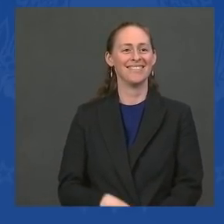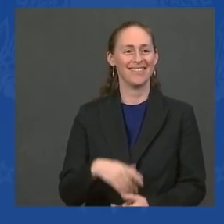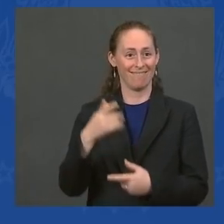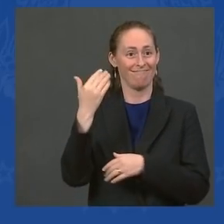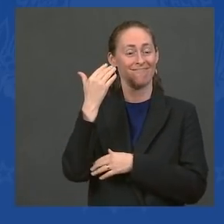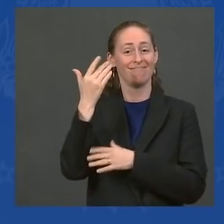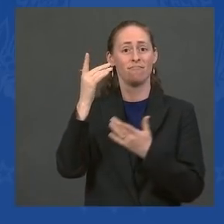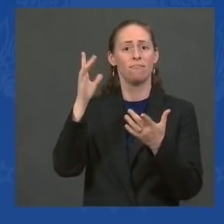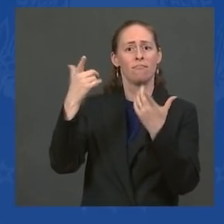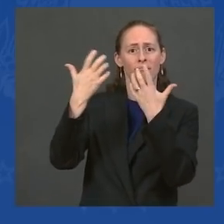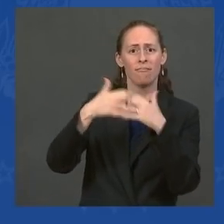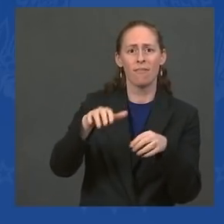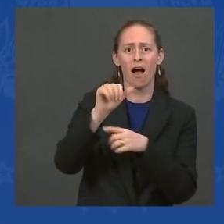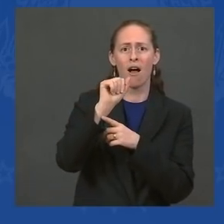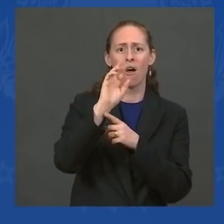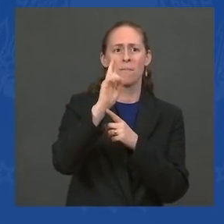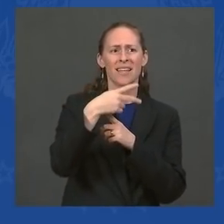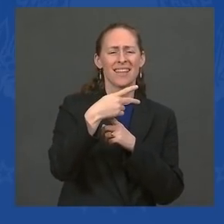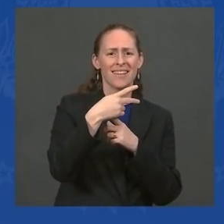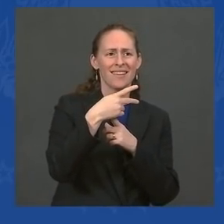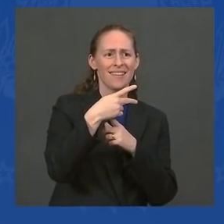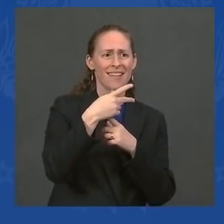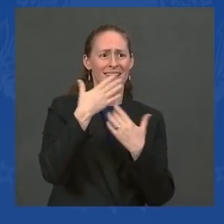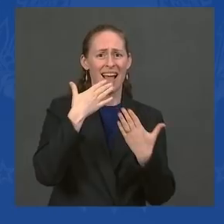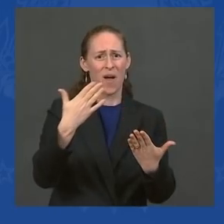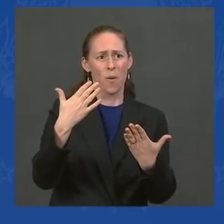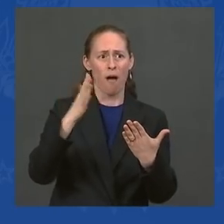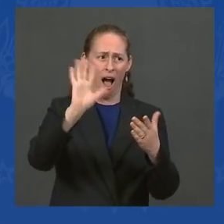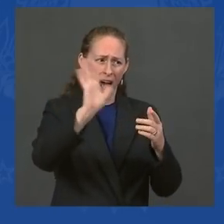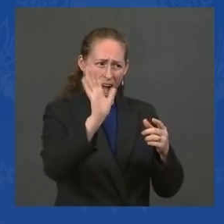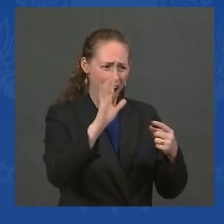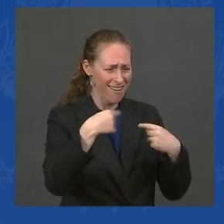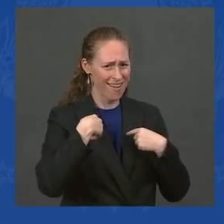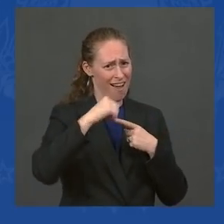and they all voted for it. And also by recognizing